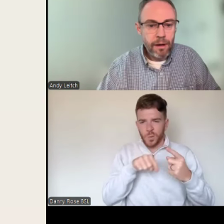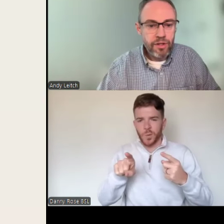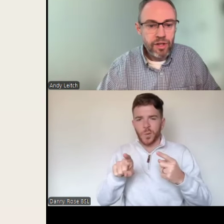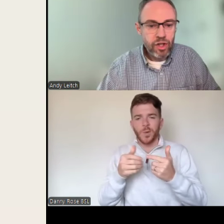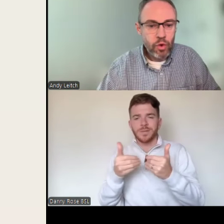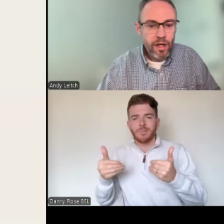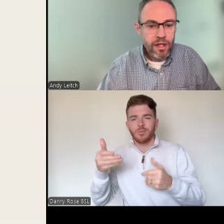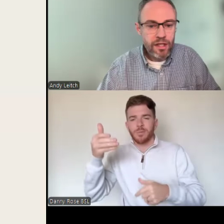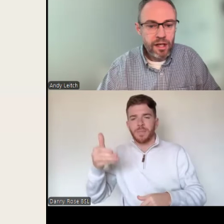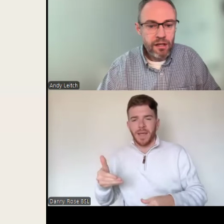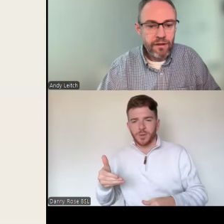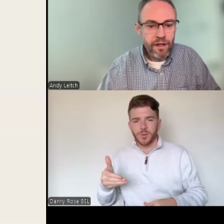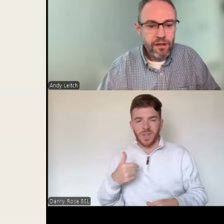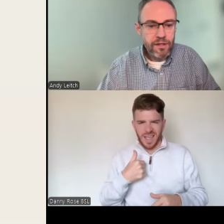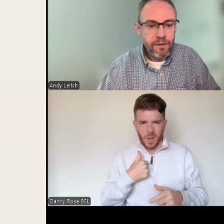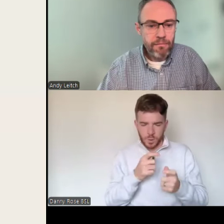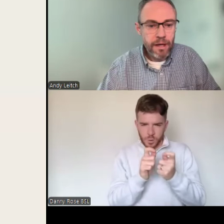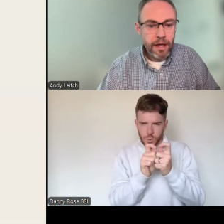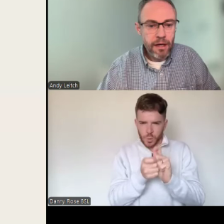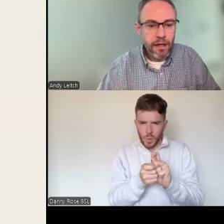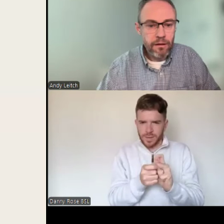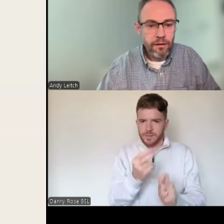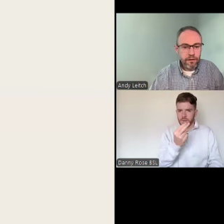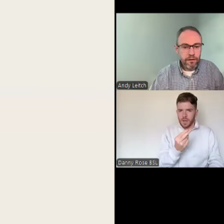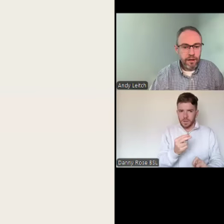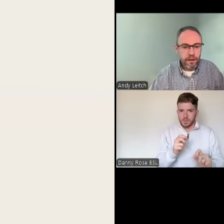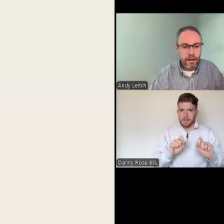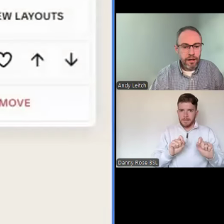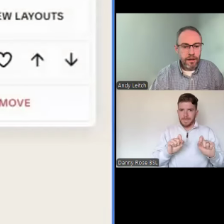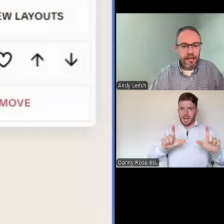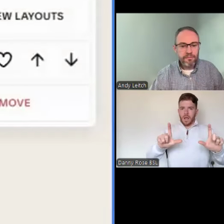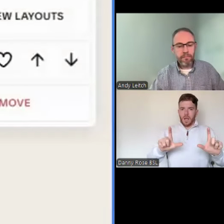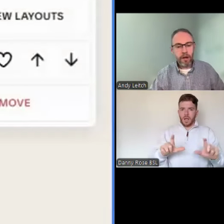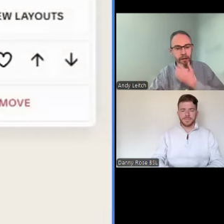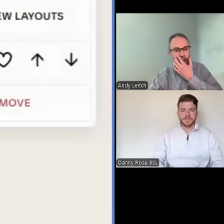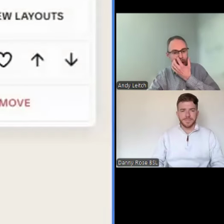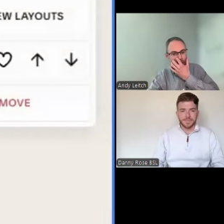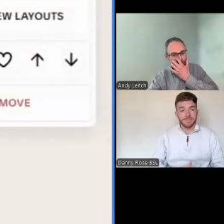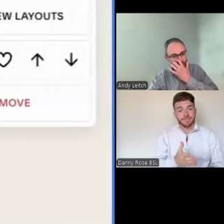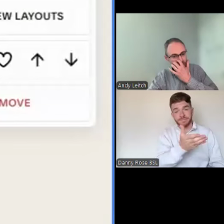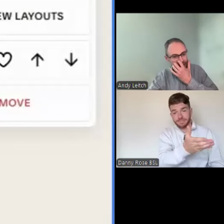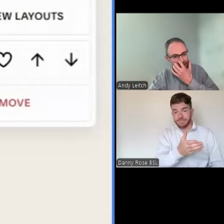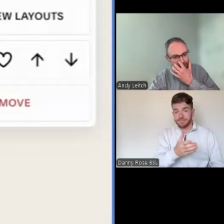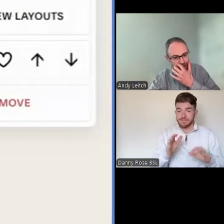I'm just going to tweak the design of this so it's a bit bigger, and there's my button. The problem with that is the button